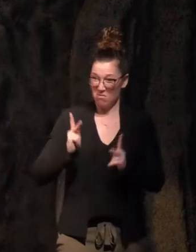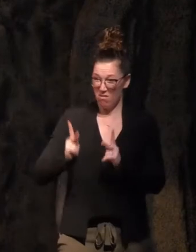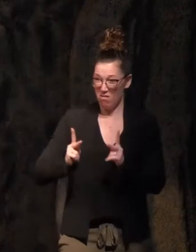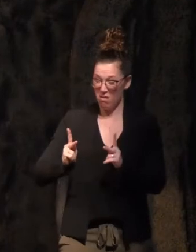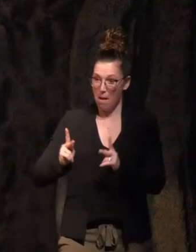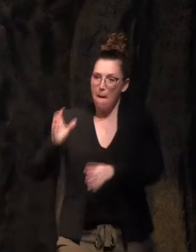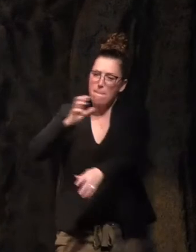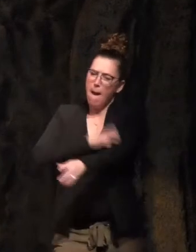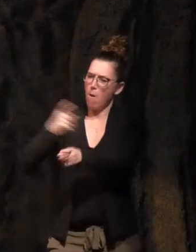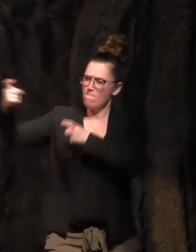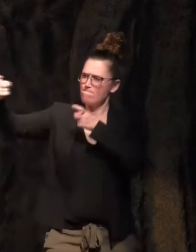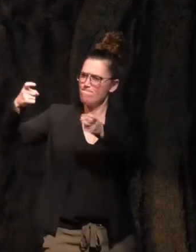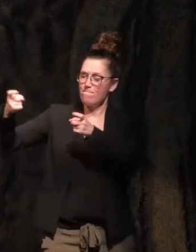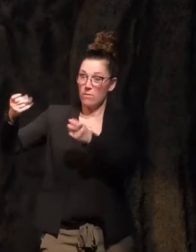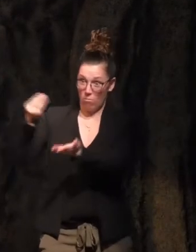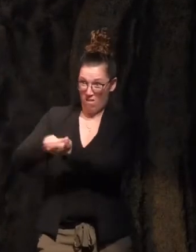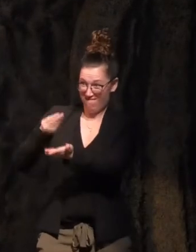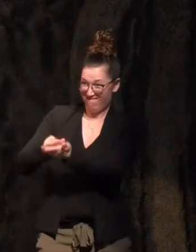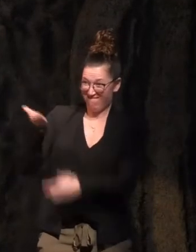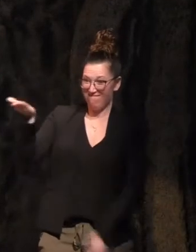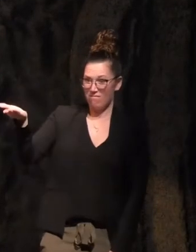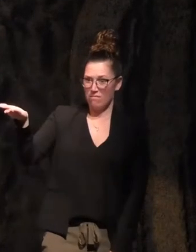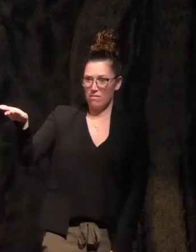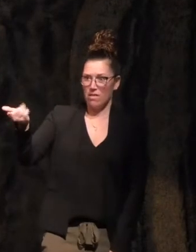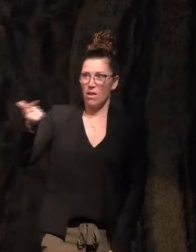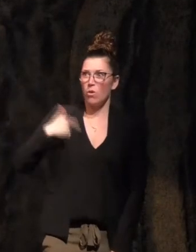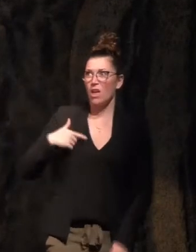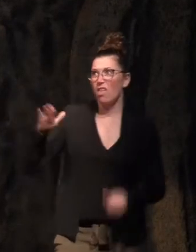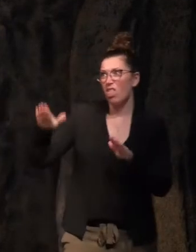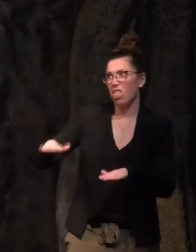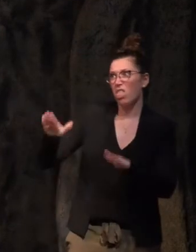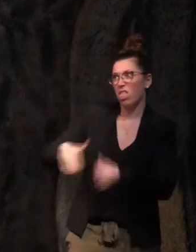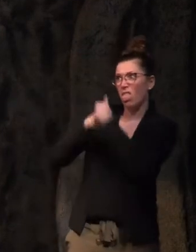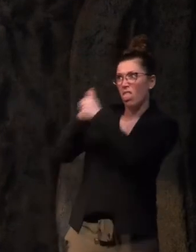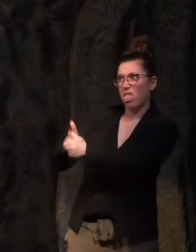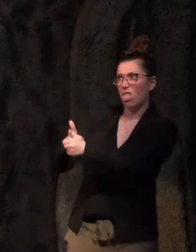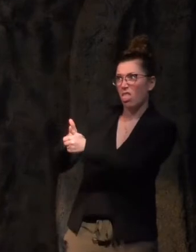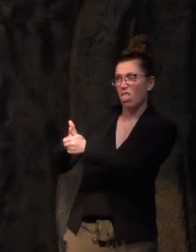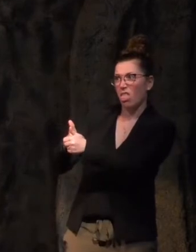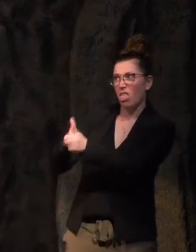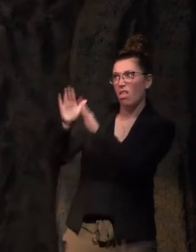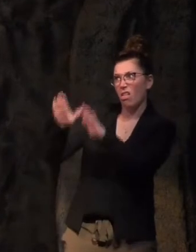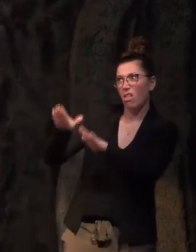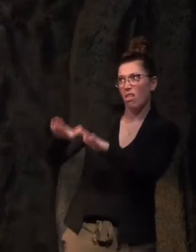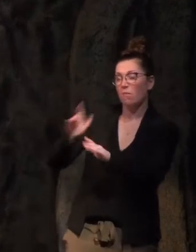i.e. where we get our money, than we ever really want to admit and they believe that the real test